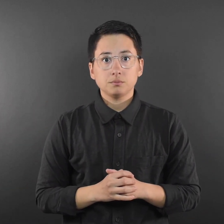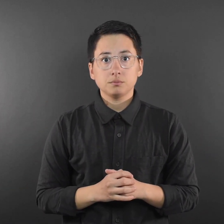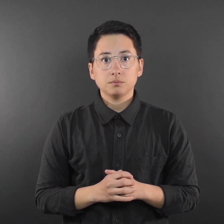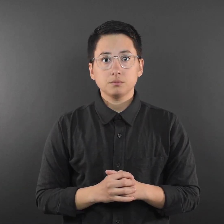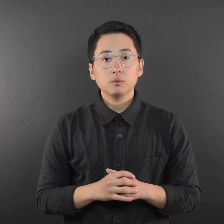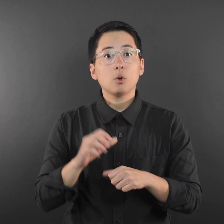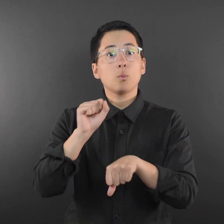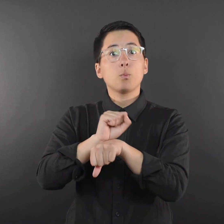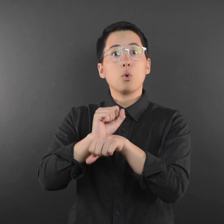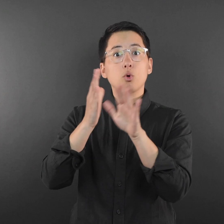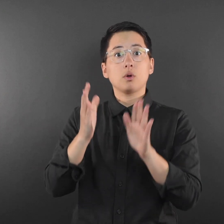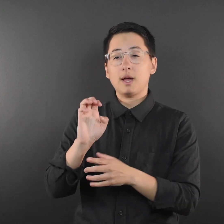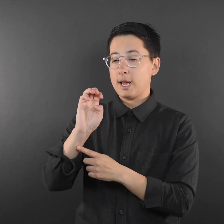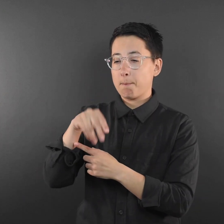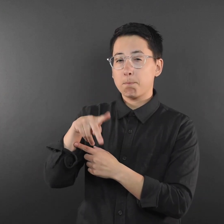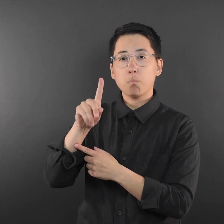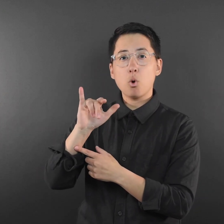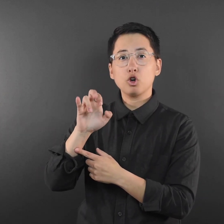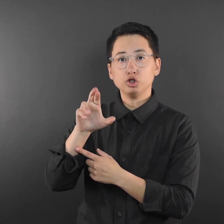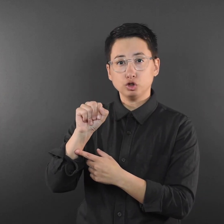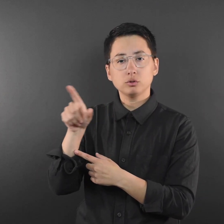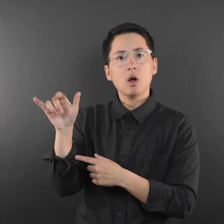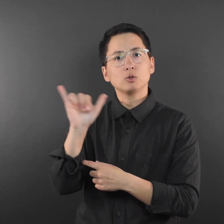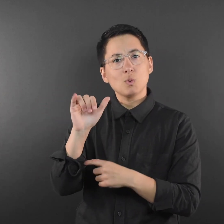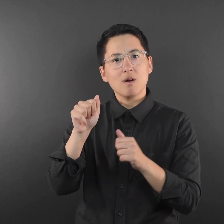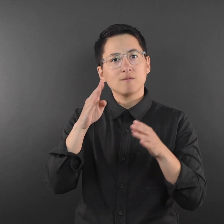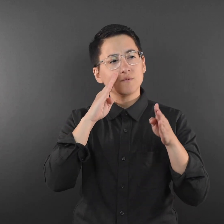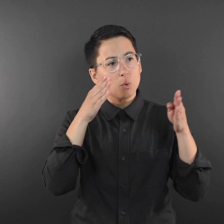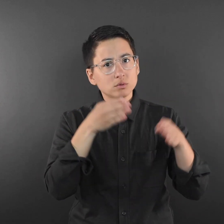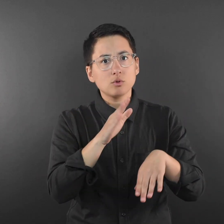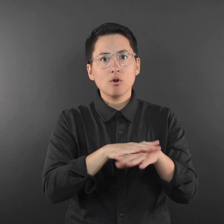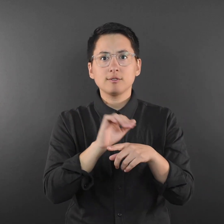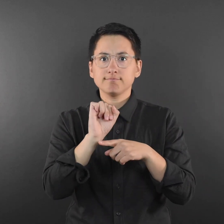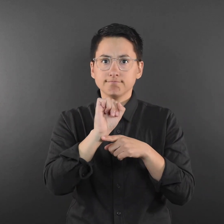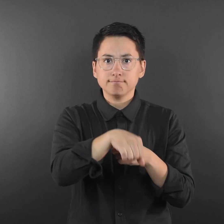Employers can also focus on overcoming the hiring challenge by making health care jobs